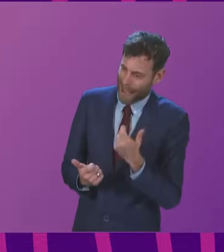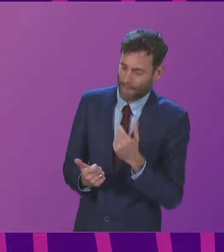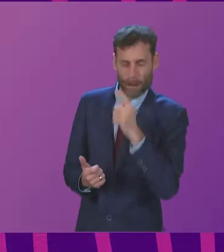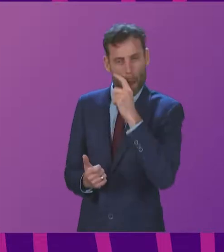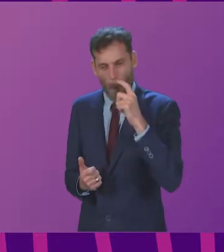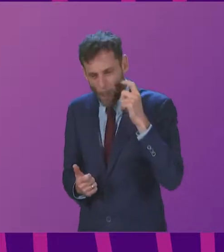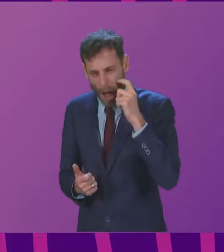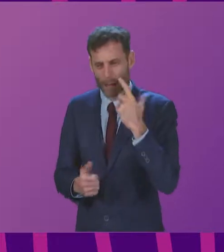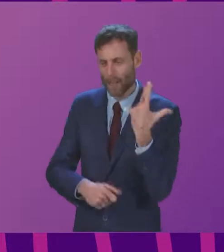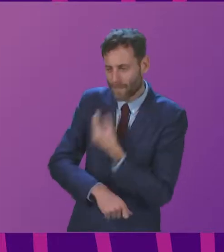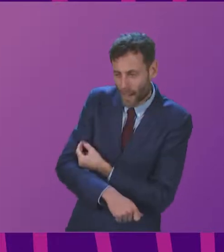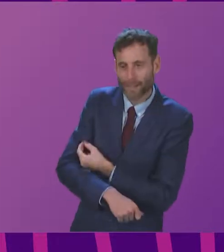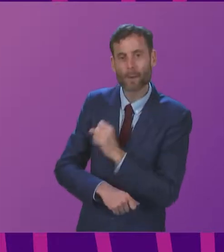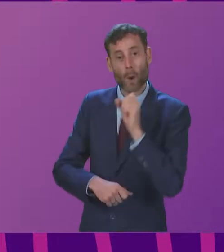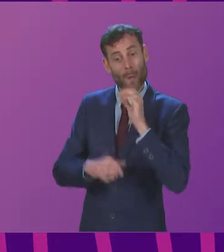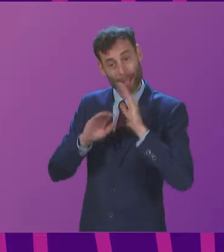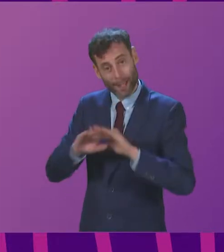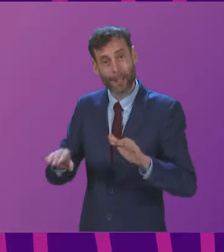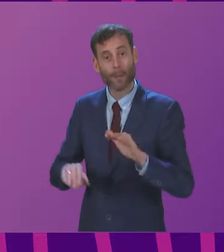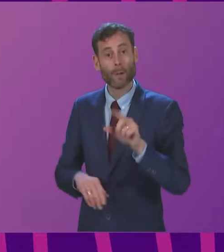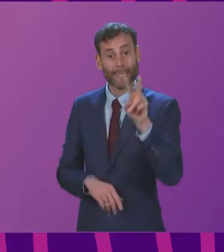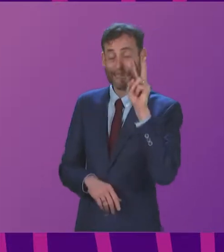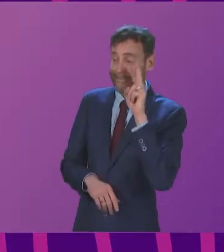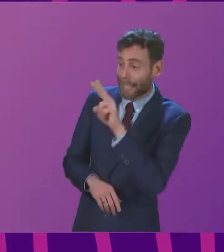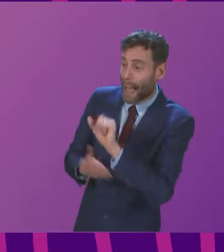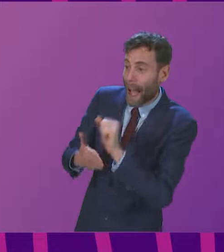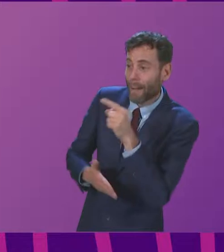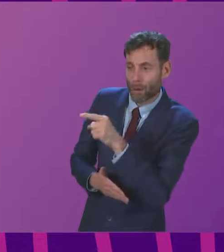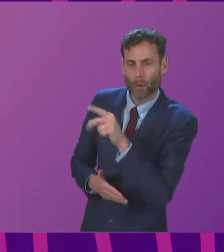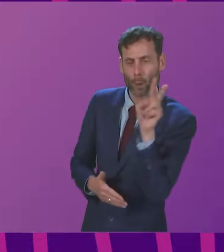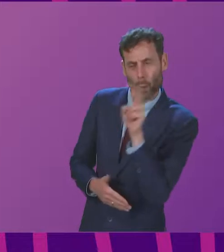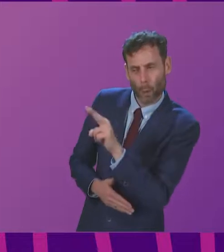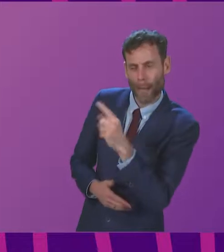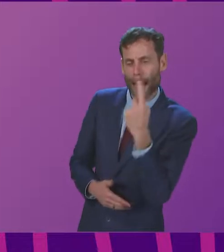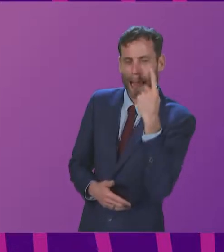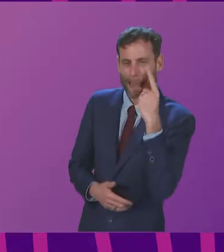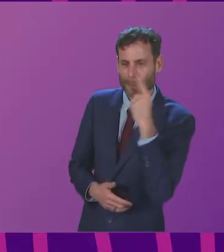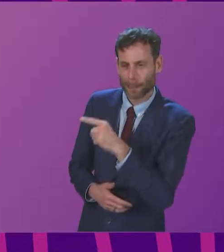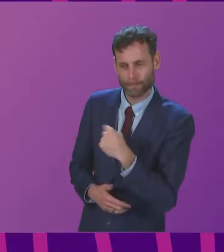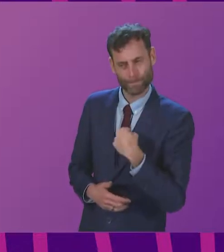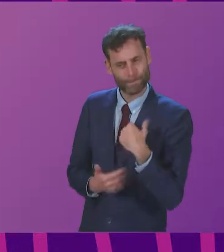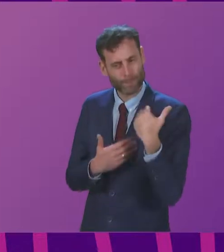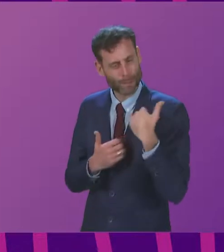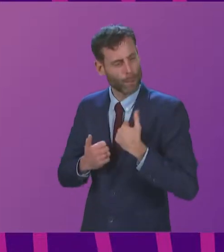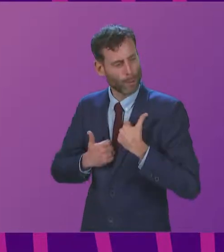When you see those ads, please take a moment to listen and remind yourself of the protections that will help to keep you and others safe.